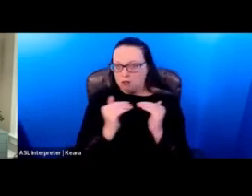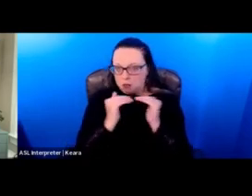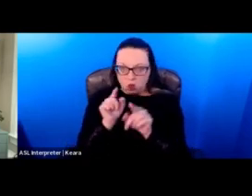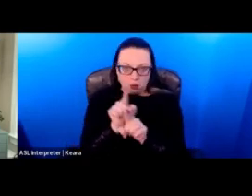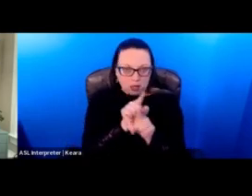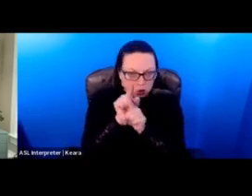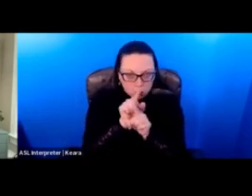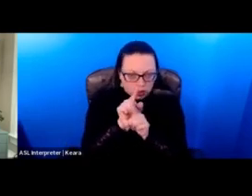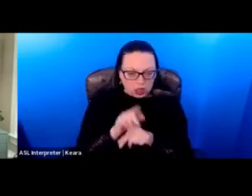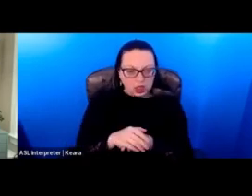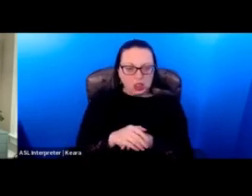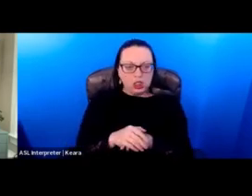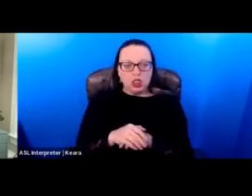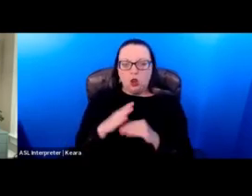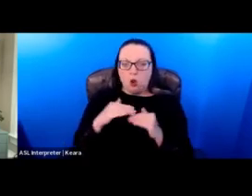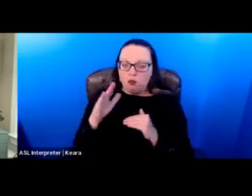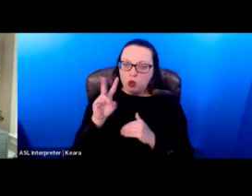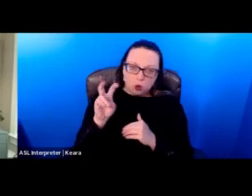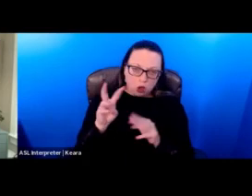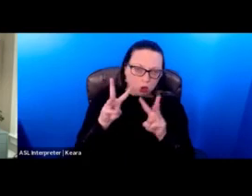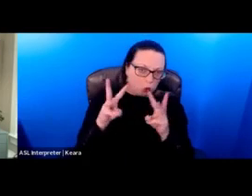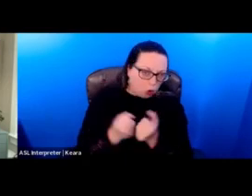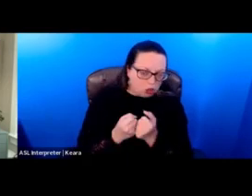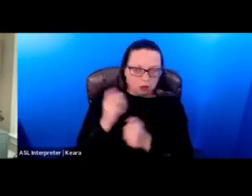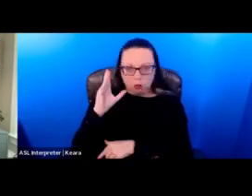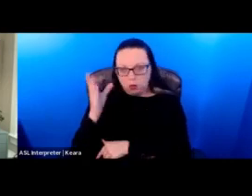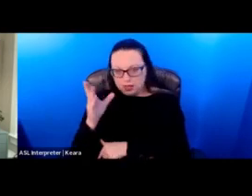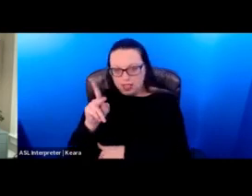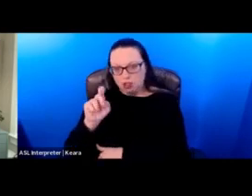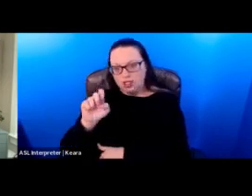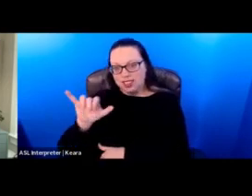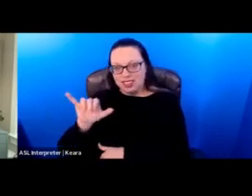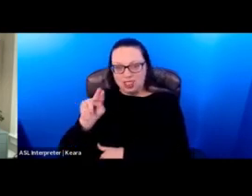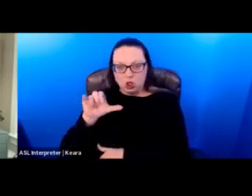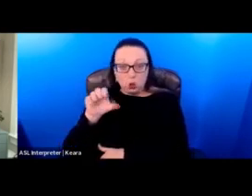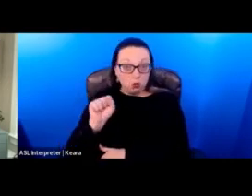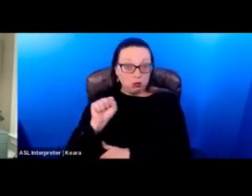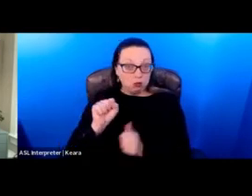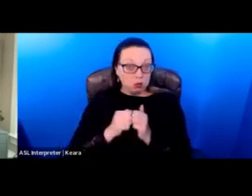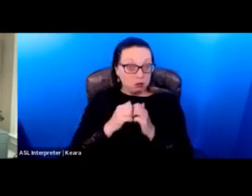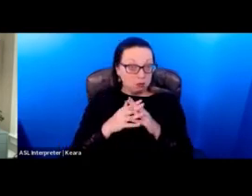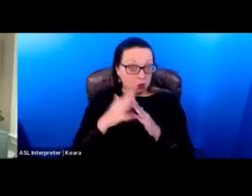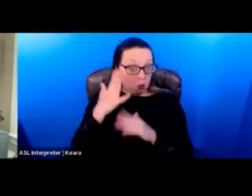the 200, workshops, presentations and keynotes. We came about because my mentor and I were running a support group